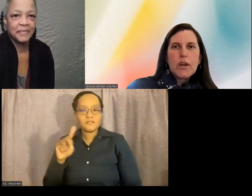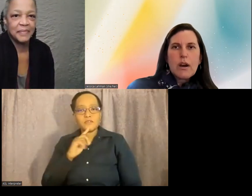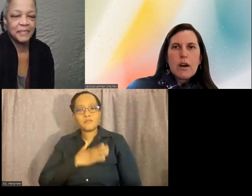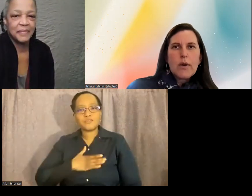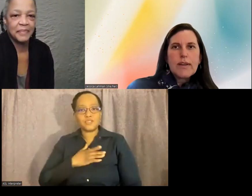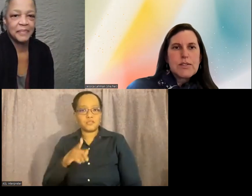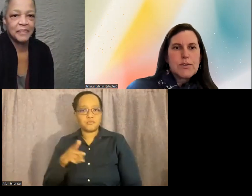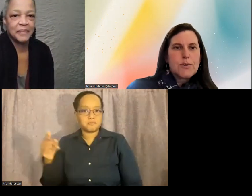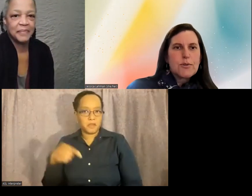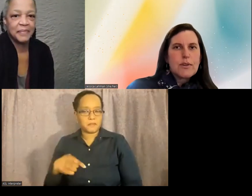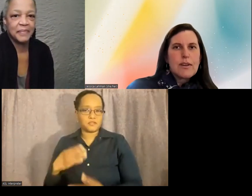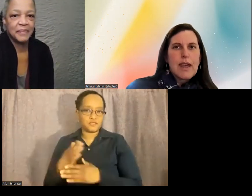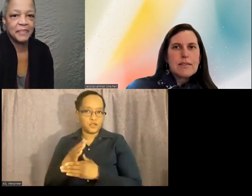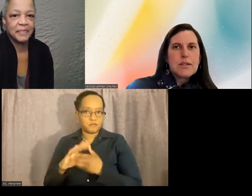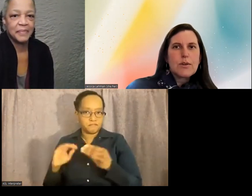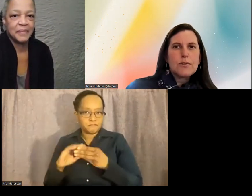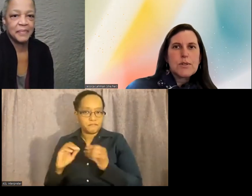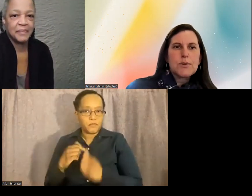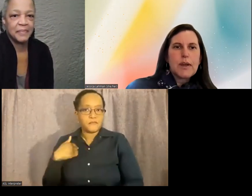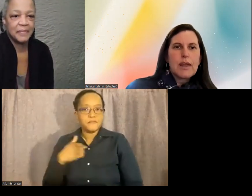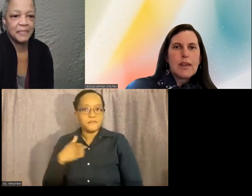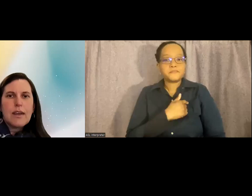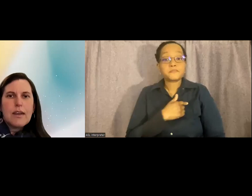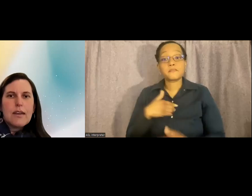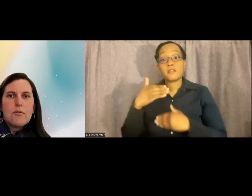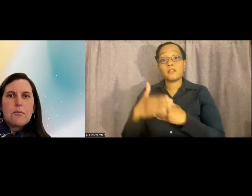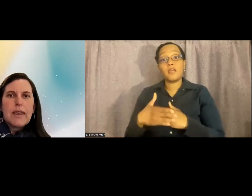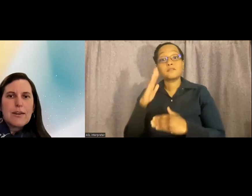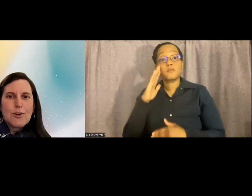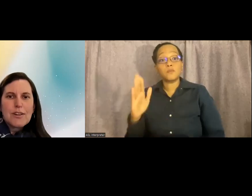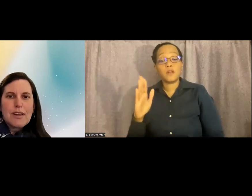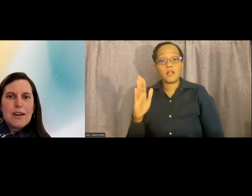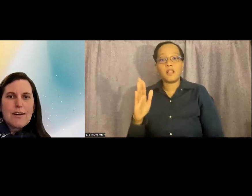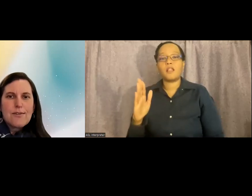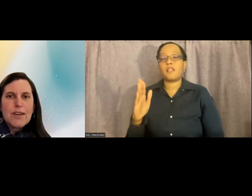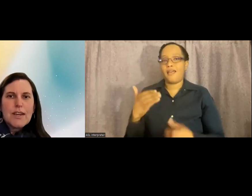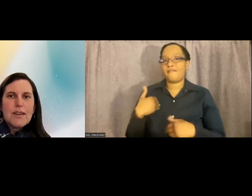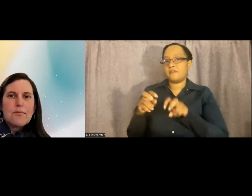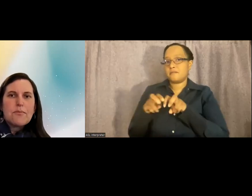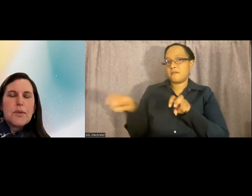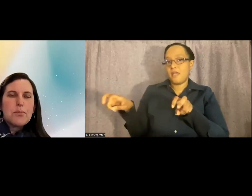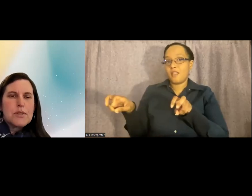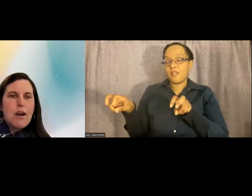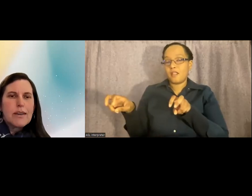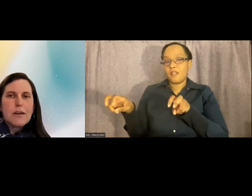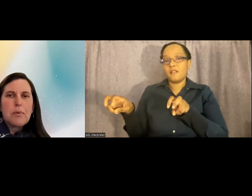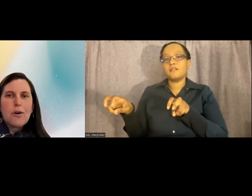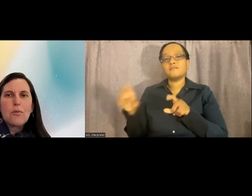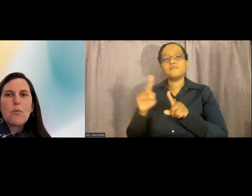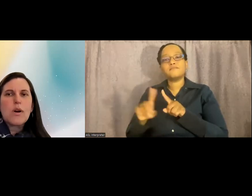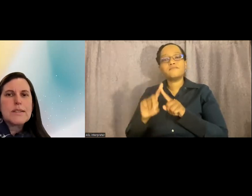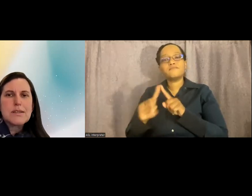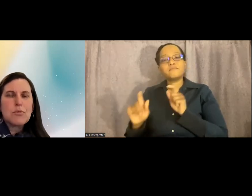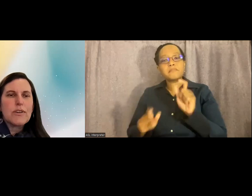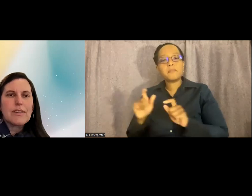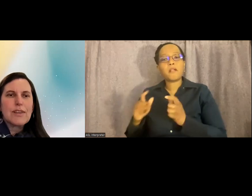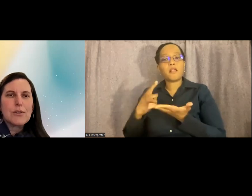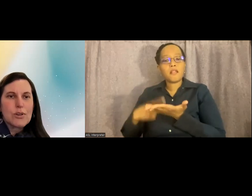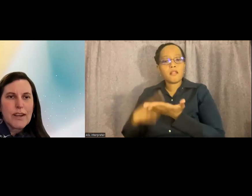So we are going to Mexico to a panel of people talking about what does community living look